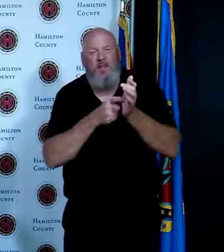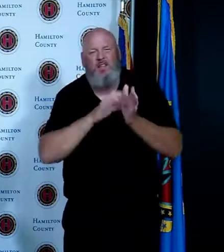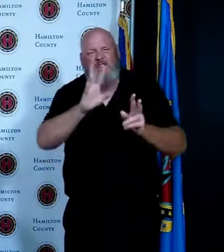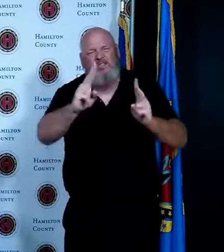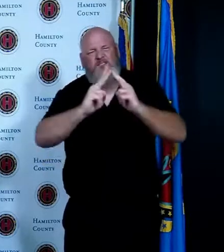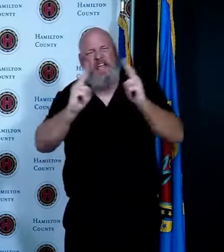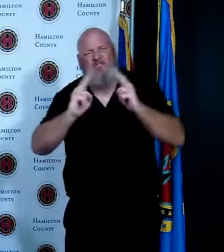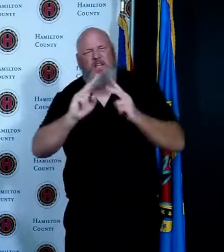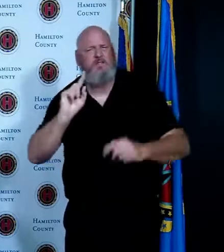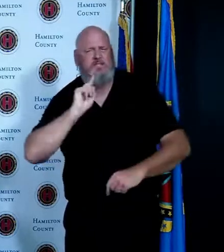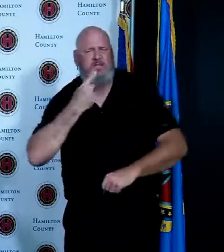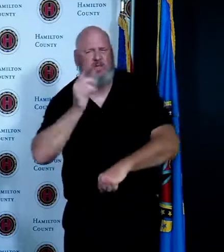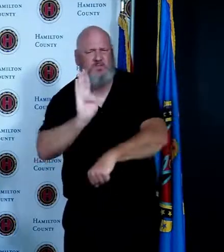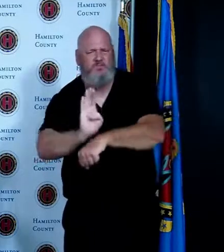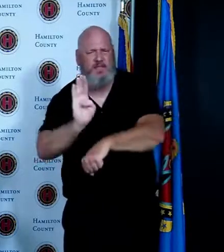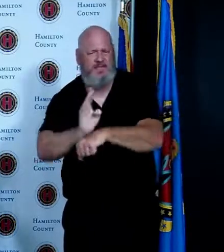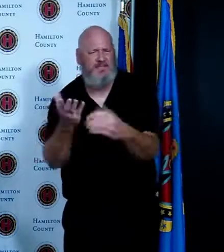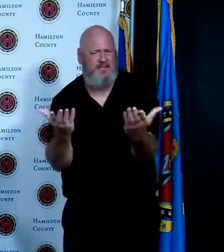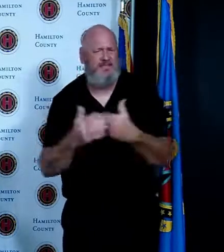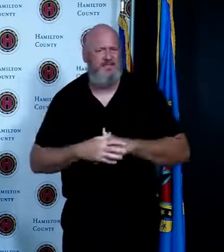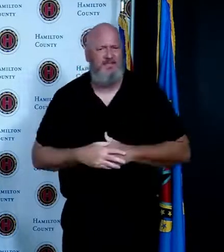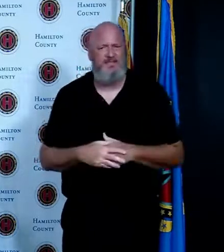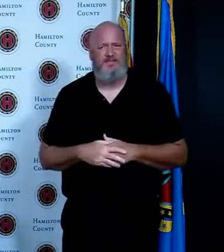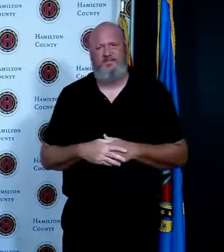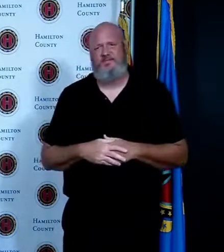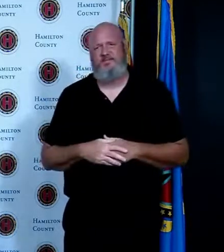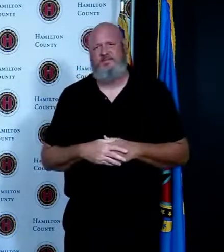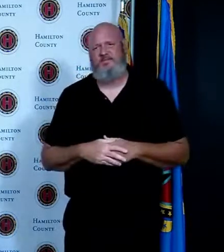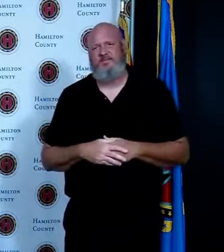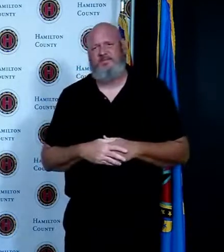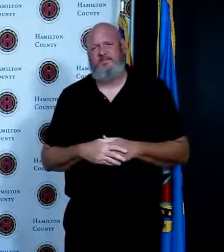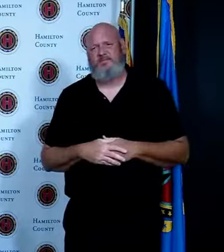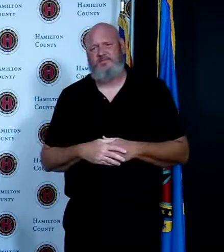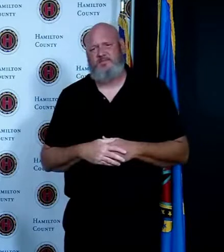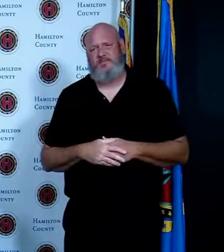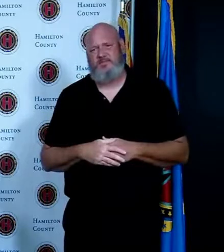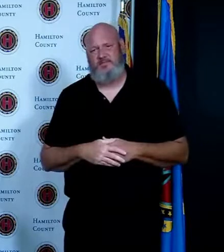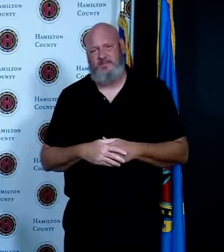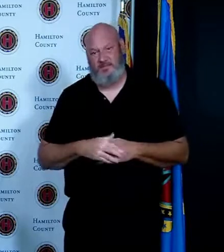state because remember this is a statewide issue and the Governor has